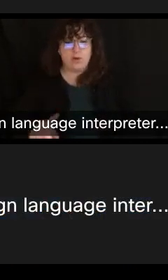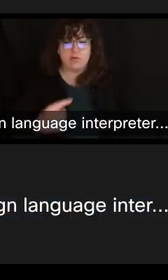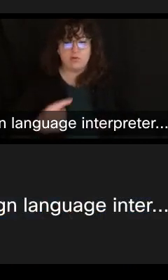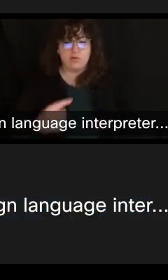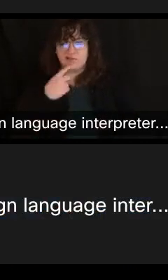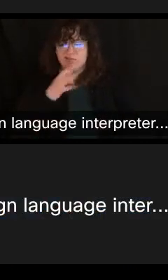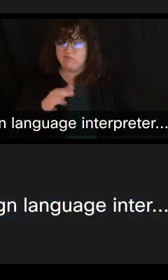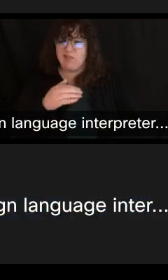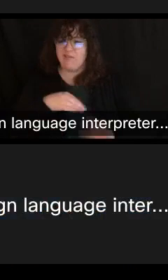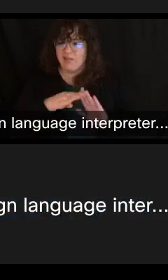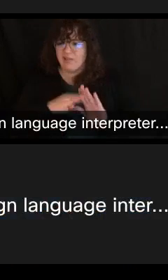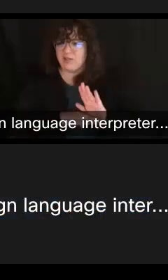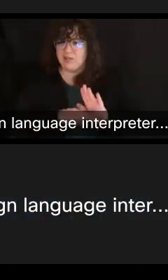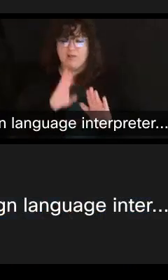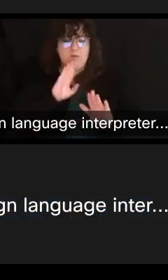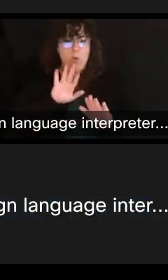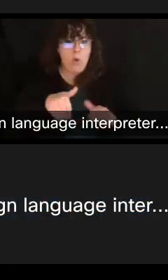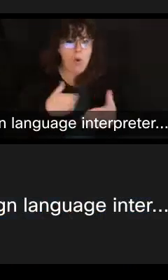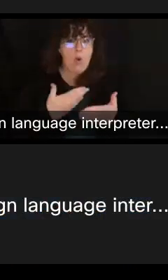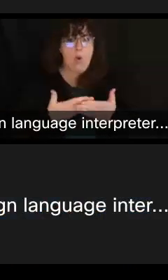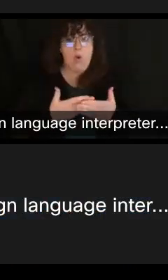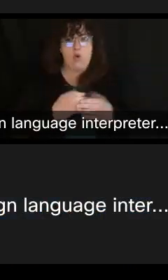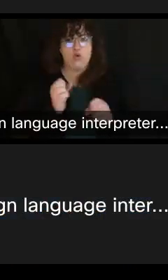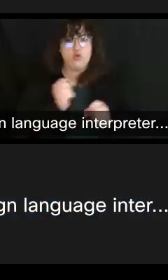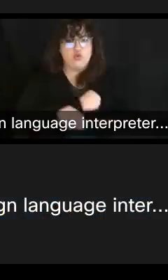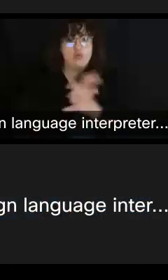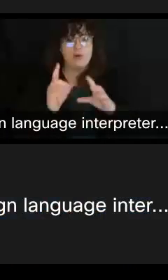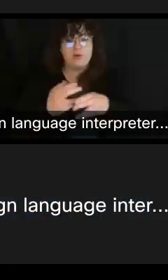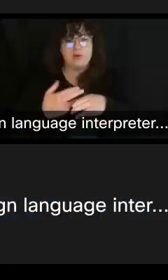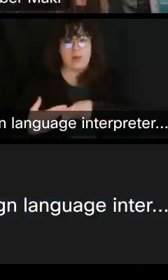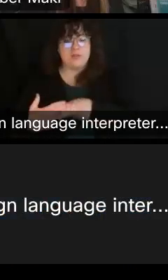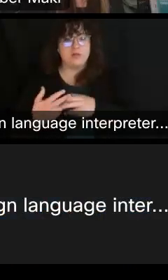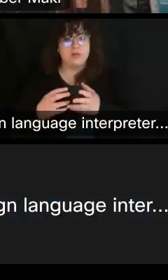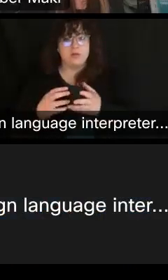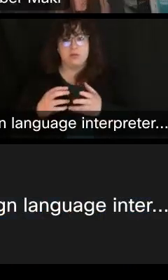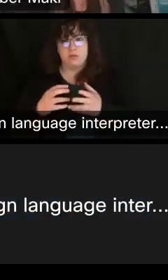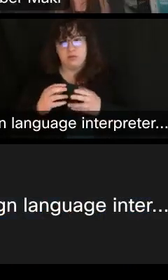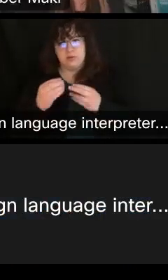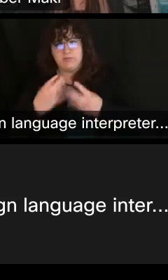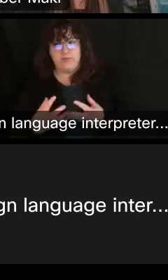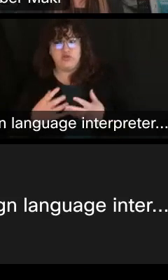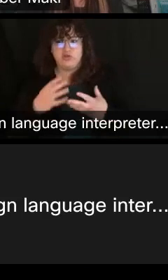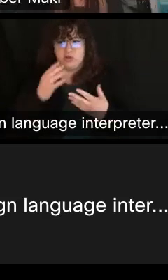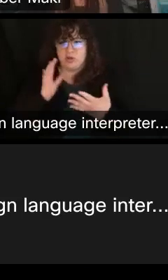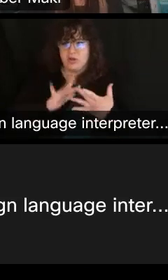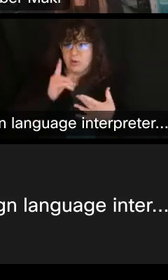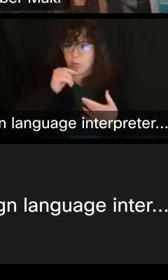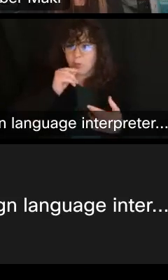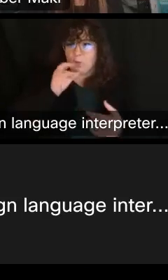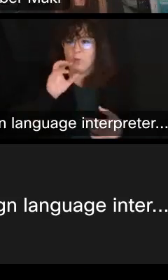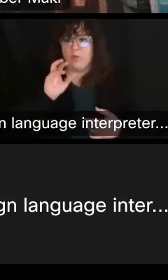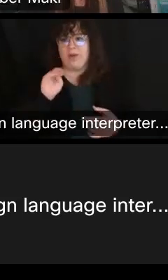respite locations and contact information?" - [Amber] Okay, that's a great question. Yes, and